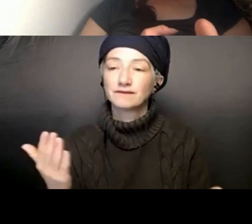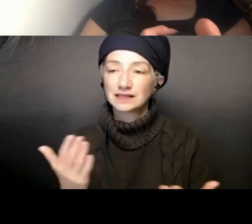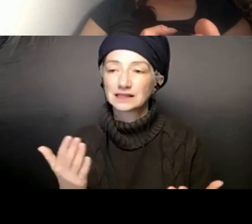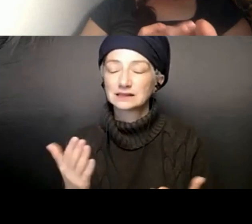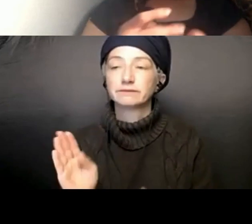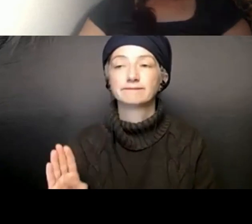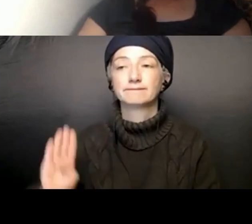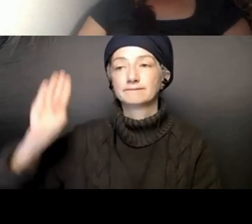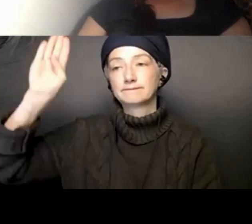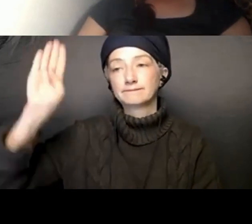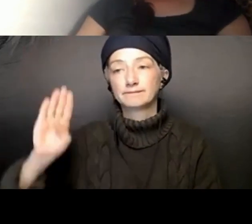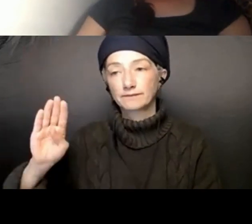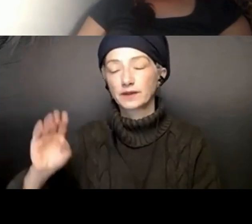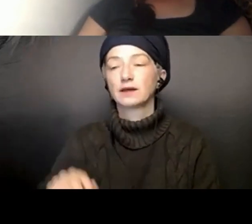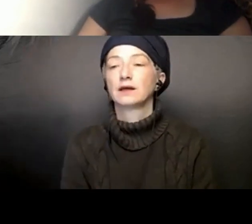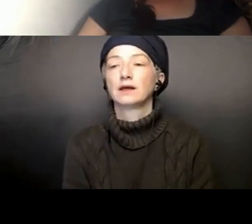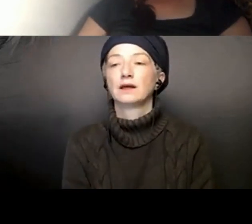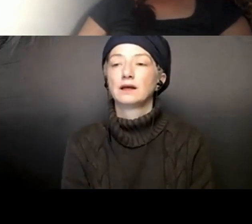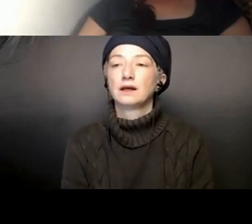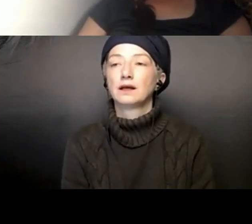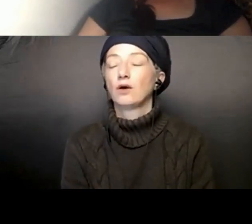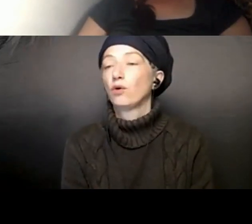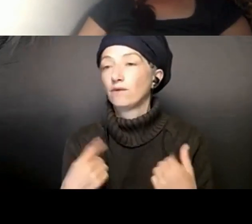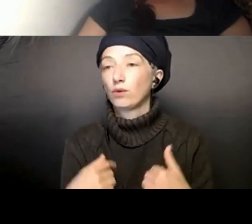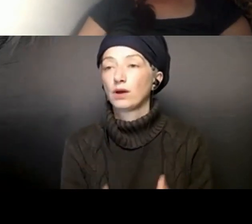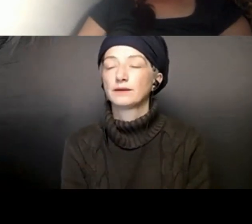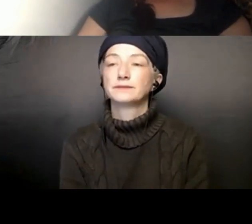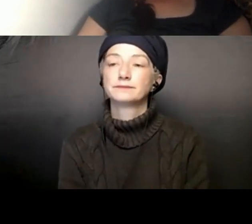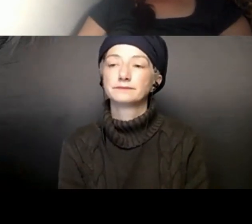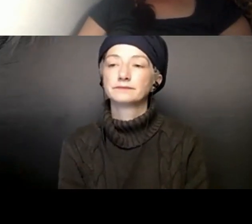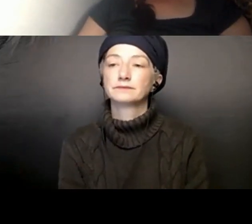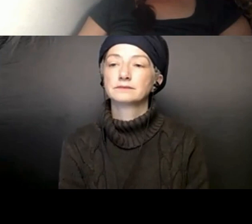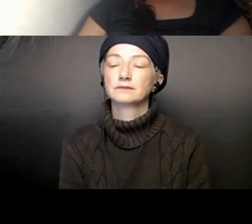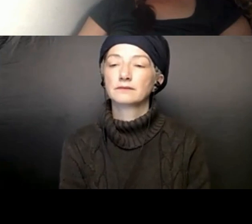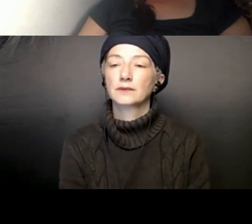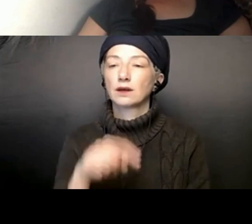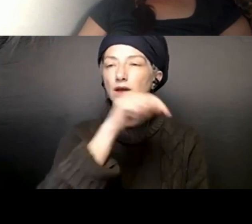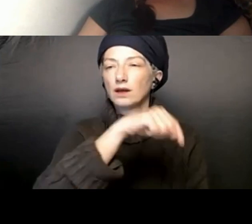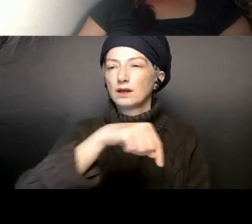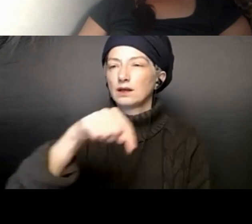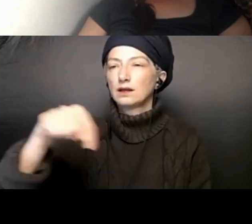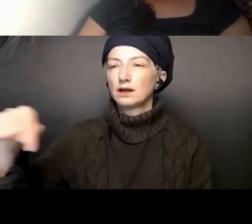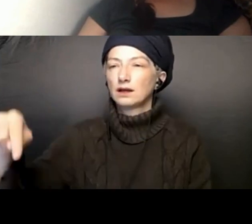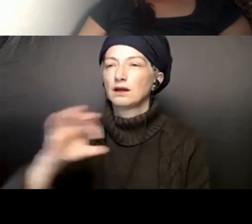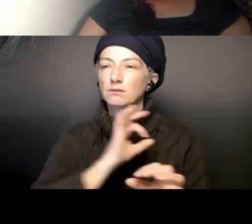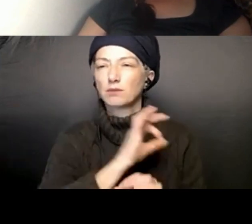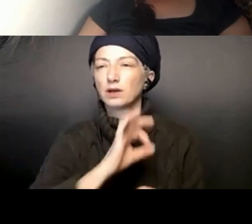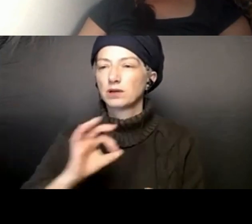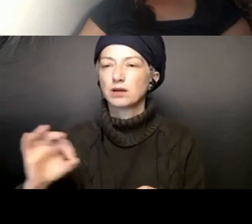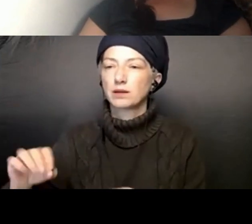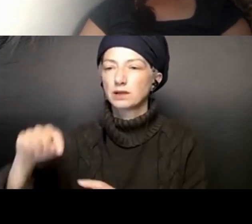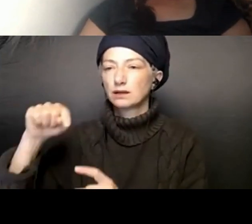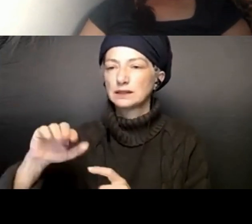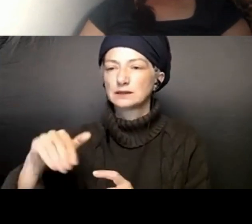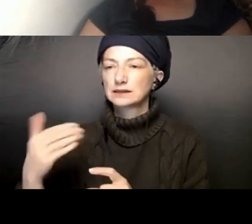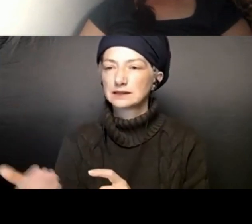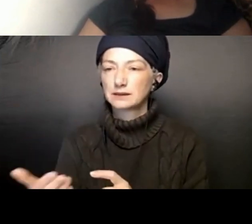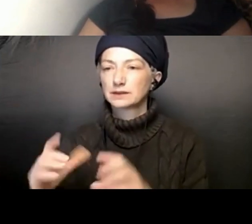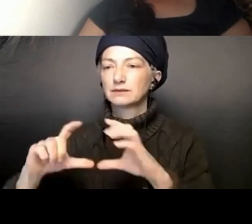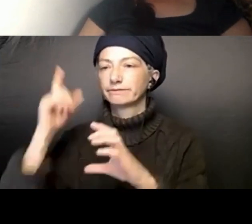with the raised hand feature. And you can find this feature on the bottom right of your screen under "reactions".